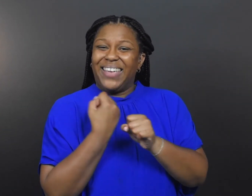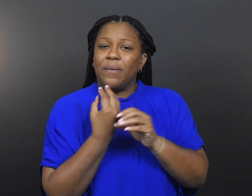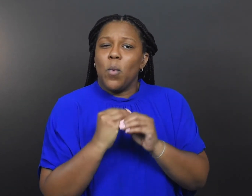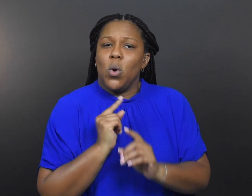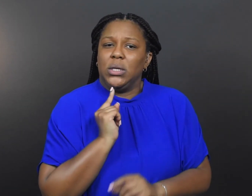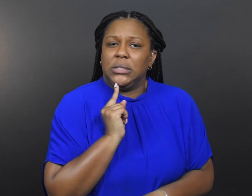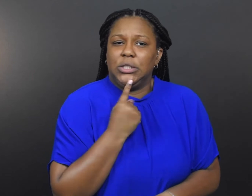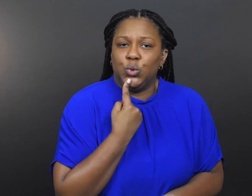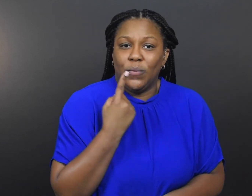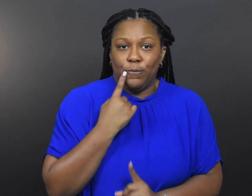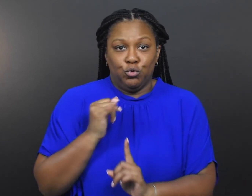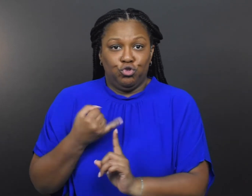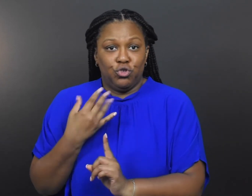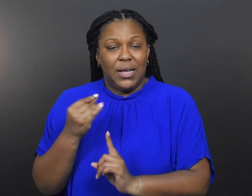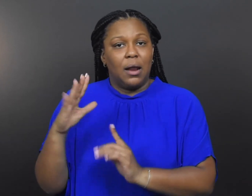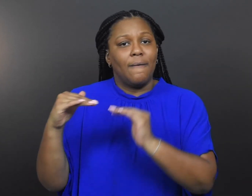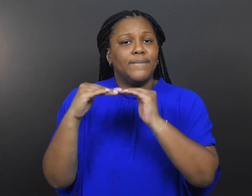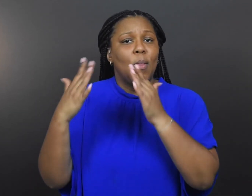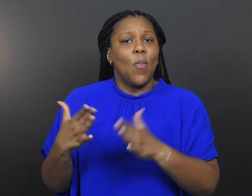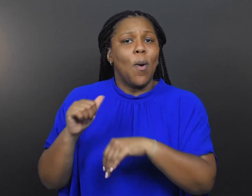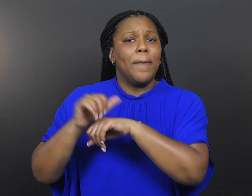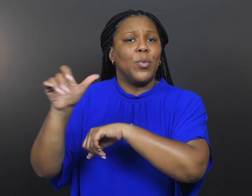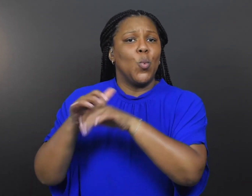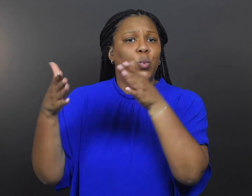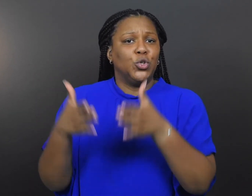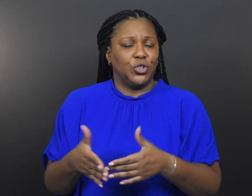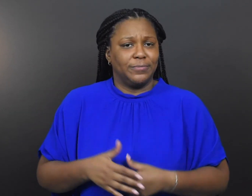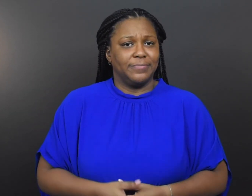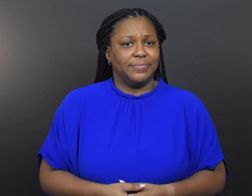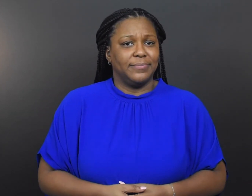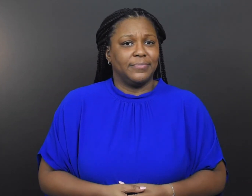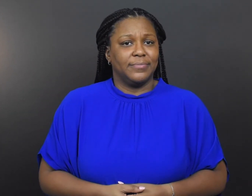even more serious for Jesica and her fellow deployers, she says.